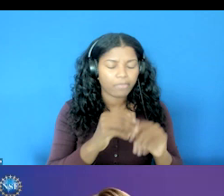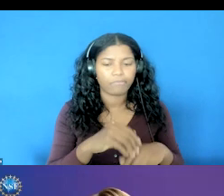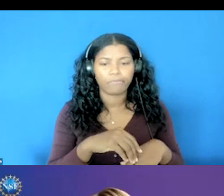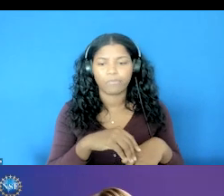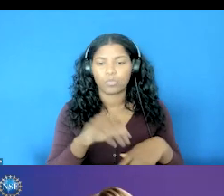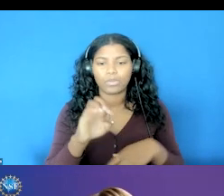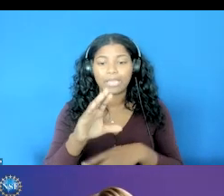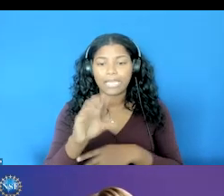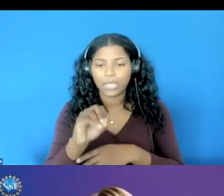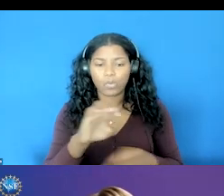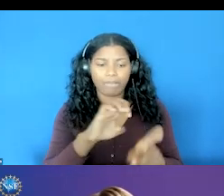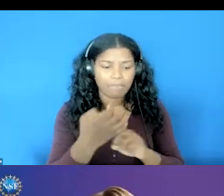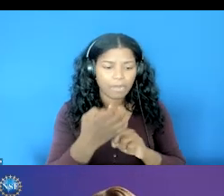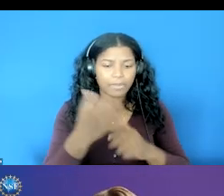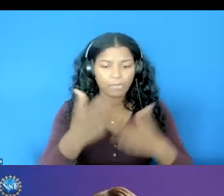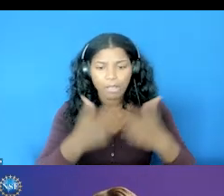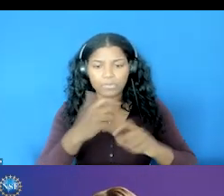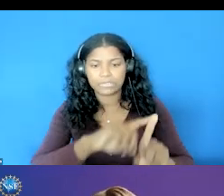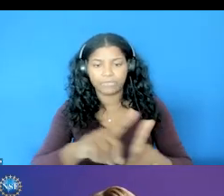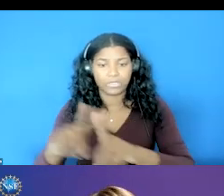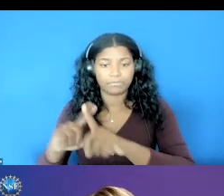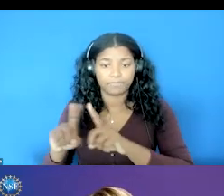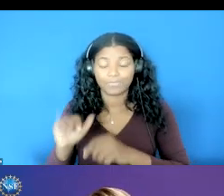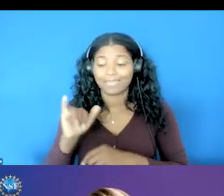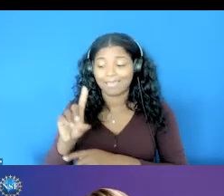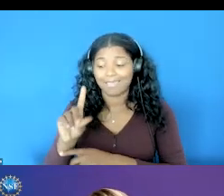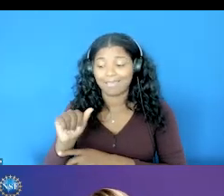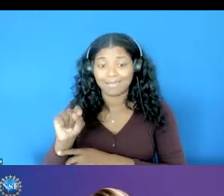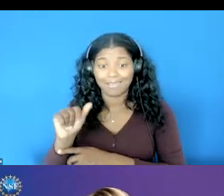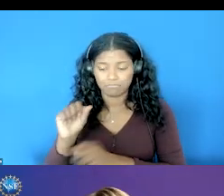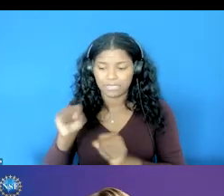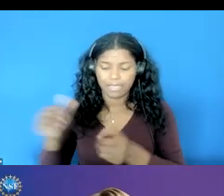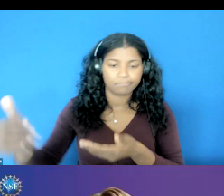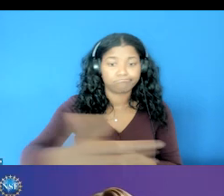Data from these sites may for example be used to inform researchers and decision makers